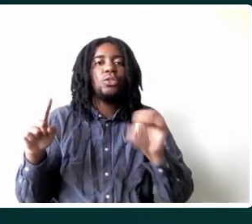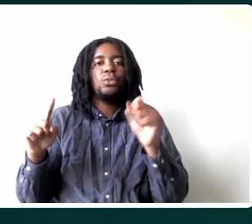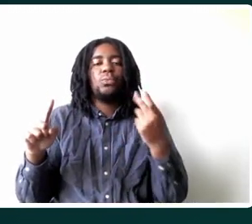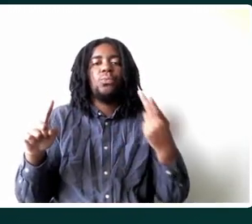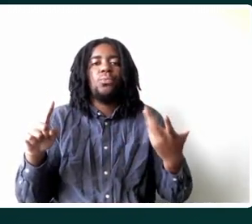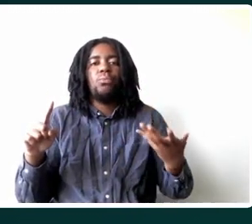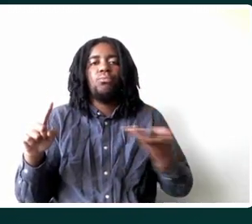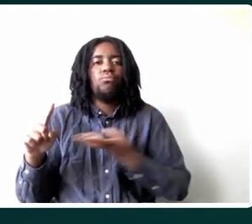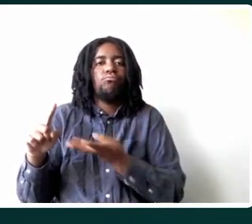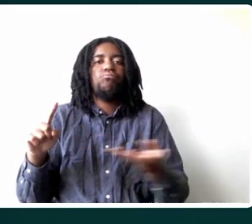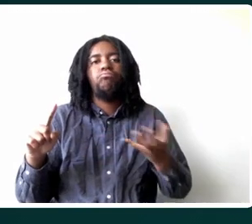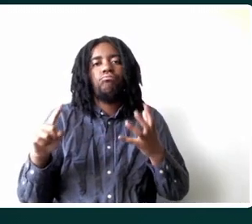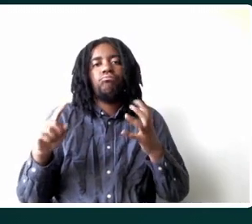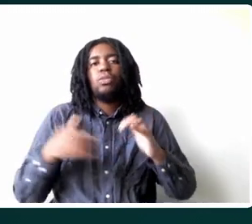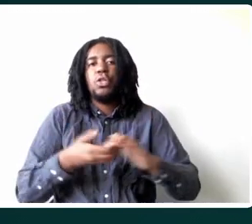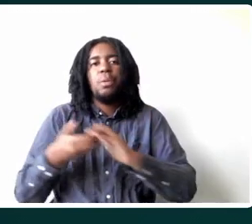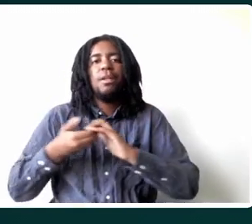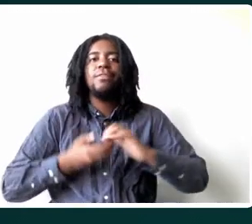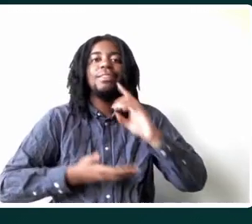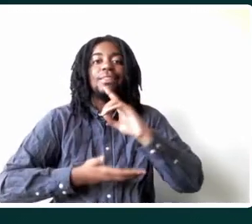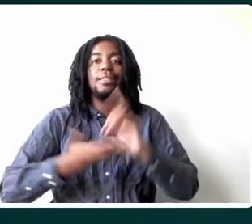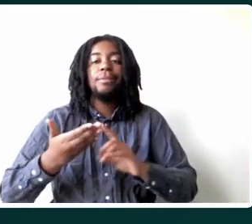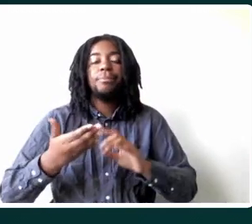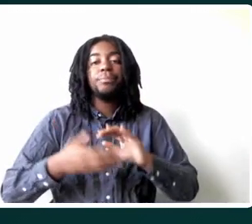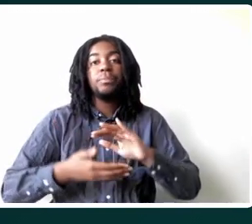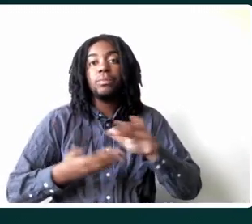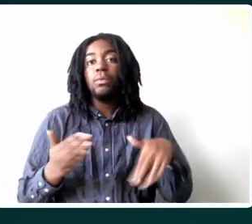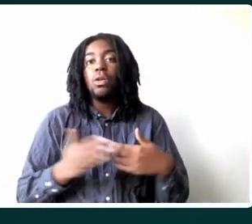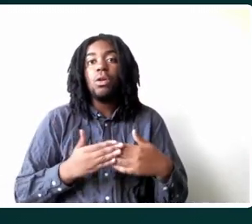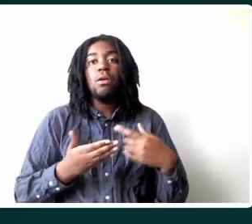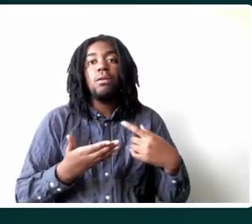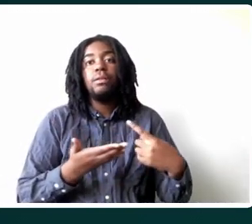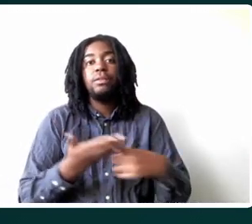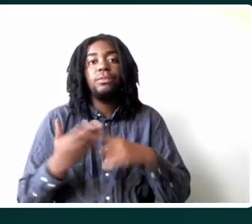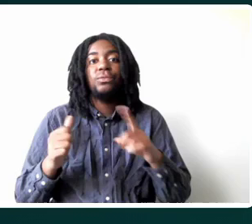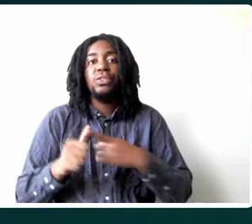civic conversation first needs to start with this idea of asking "Who are you? Describe the